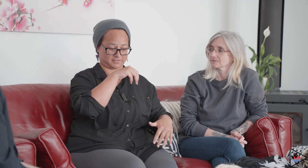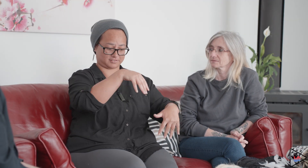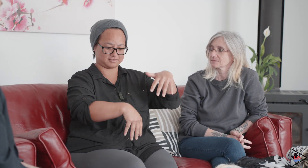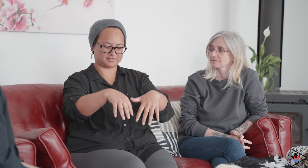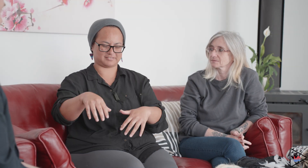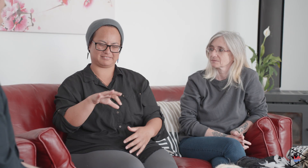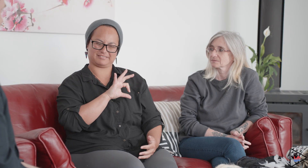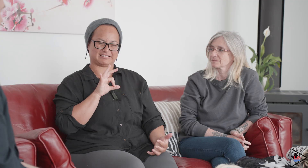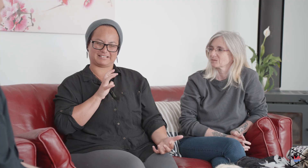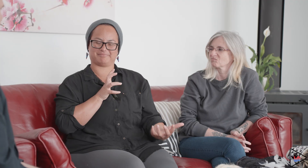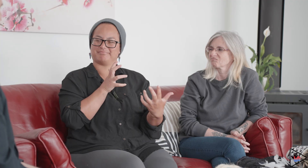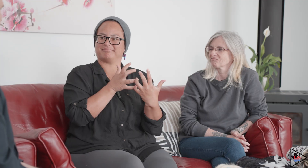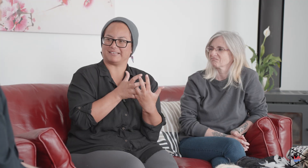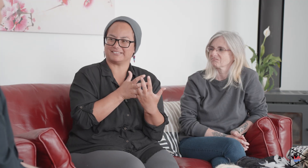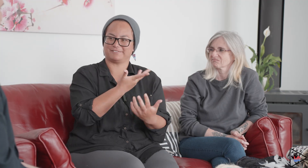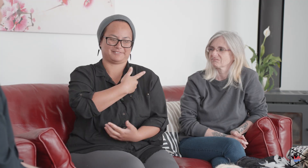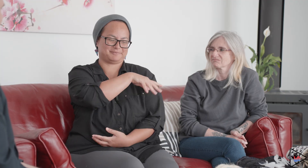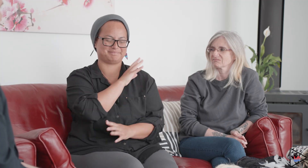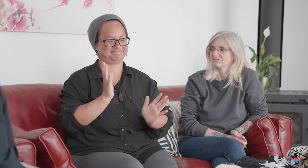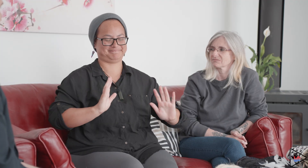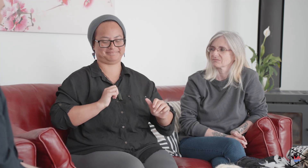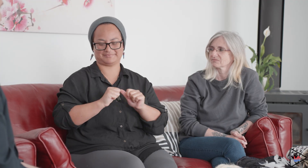different lengths of fibre. So you need to trim that and make a nice straight line.